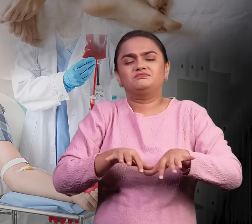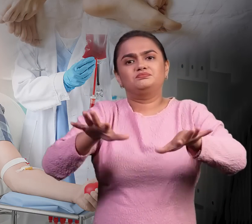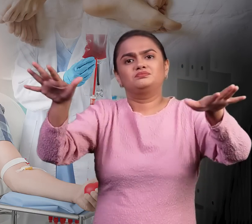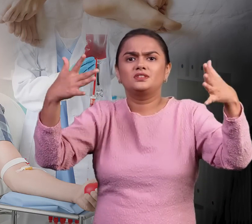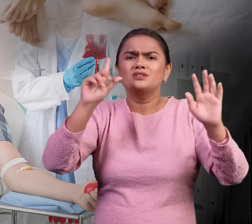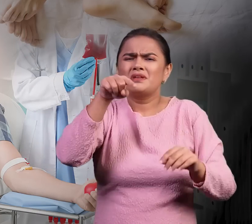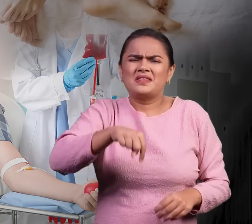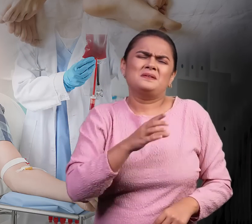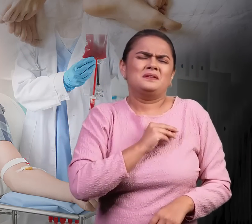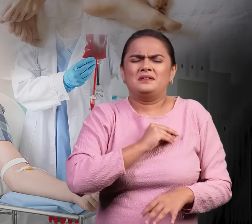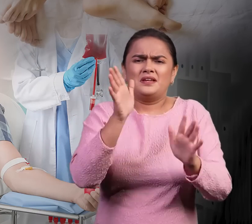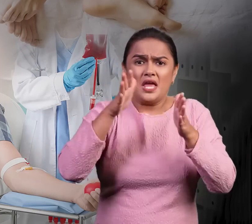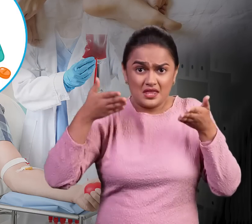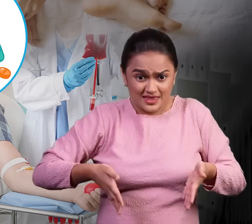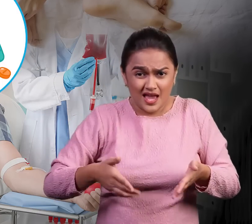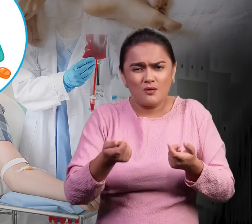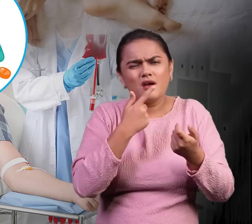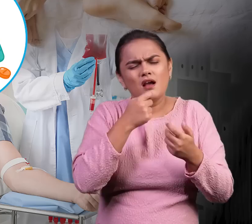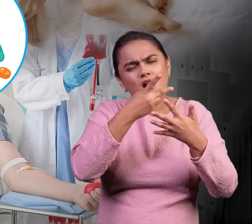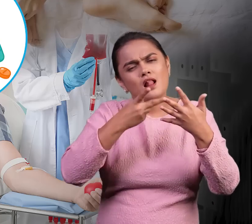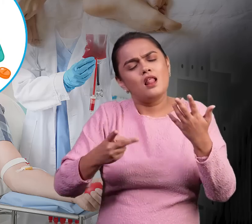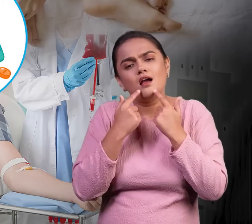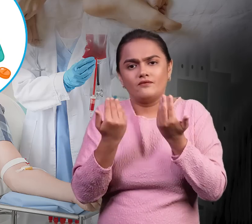However, there is no need to fear, as medicines are now available.